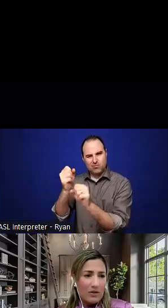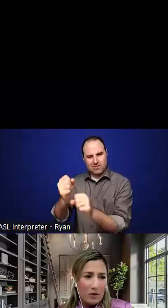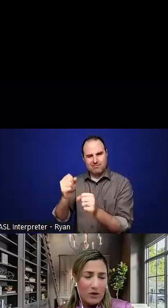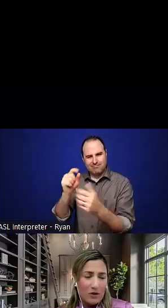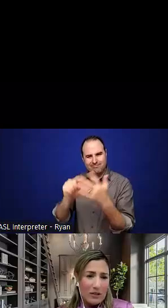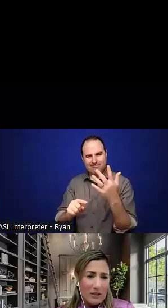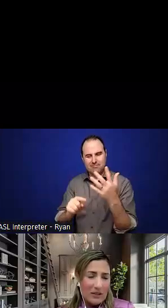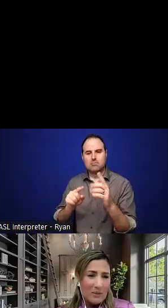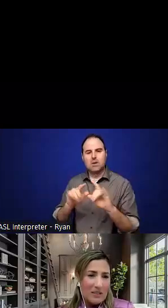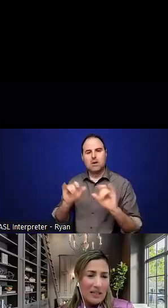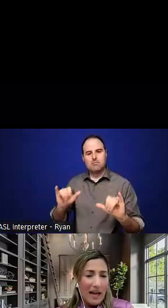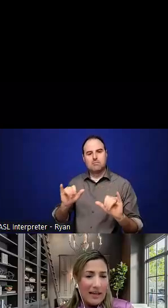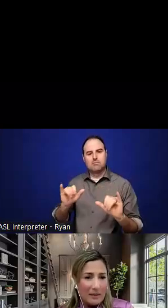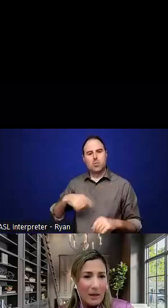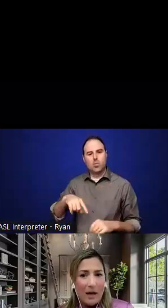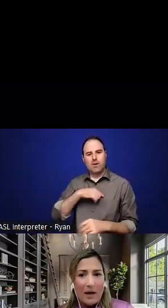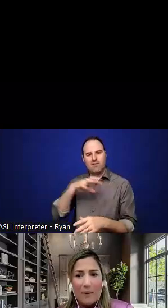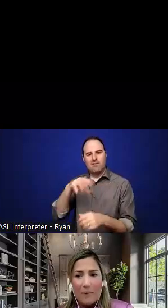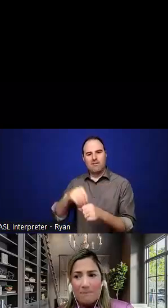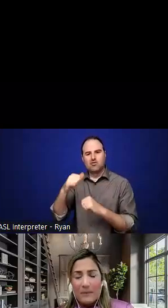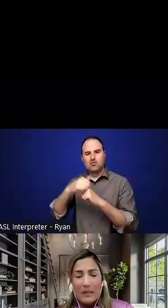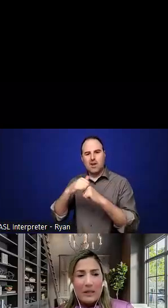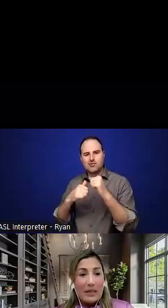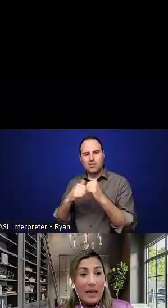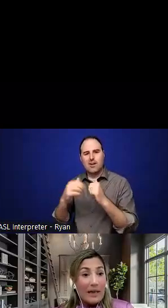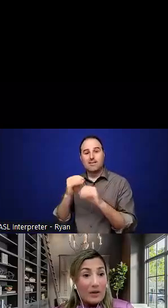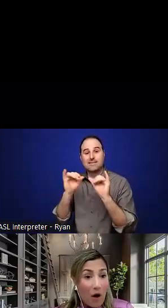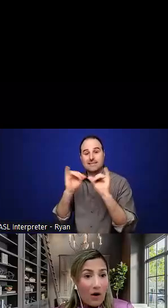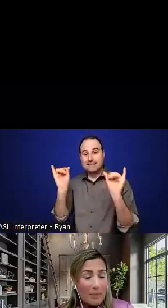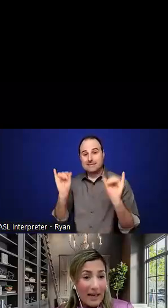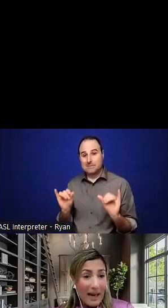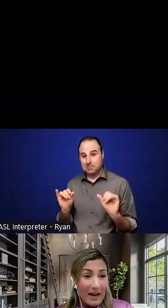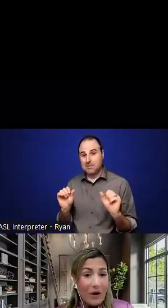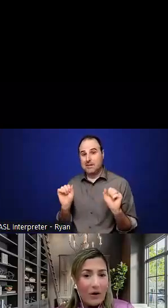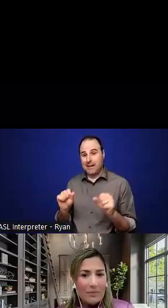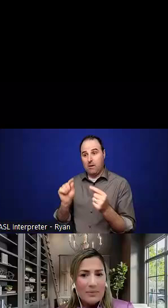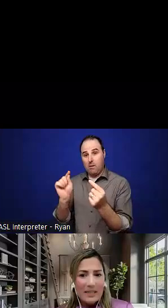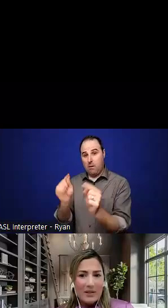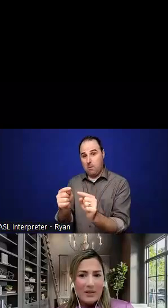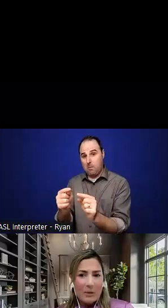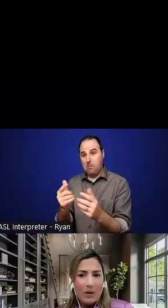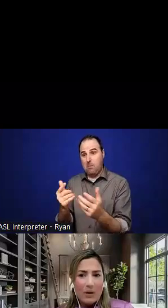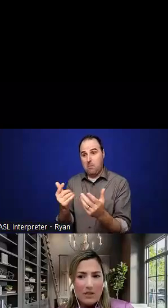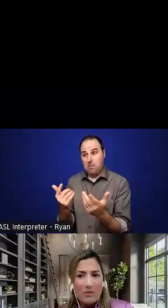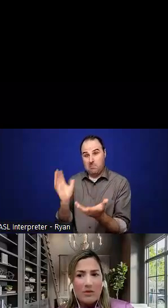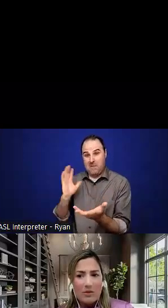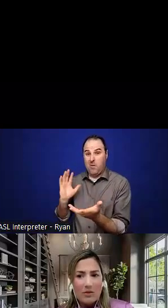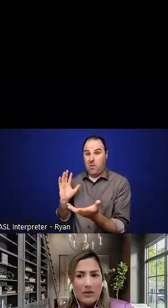structures and systems that can harm and have harmed. And so we wanted to ensure that this